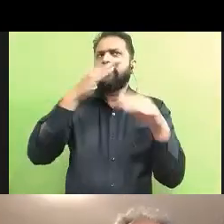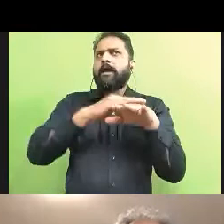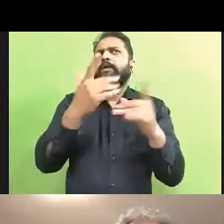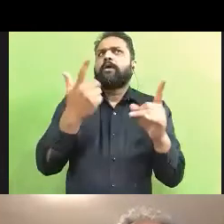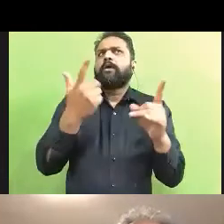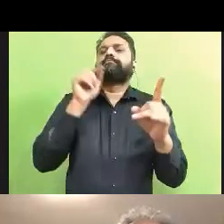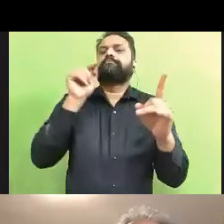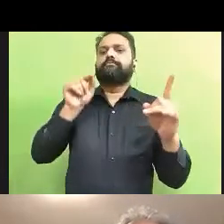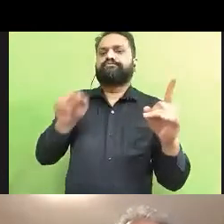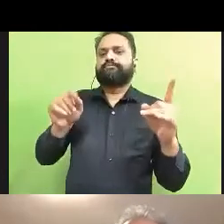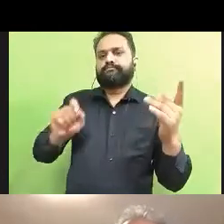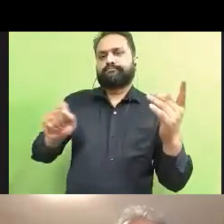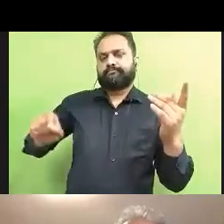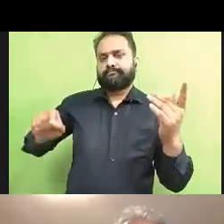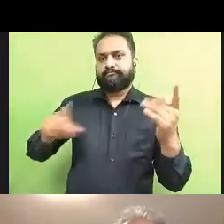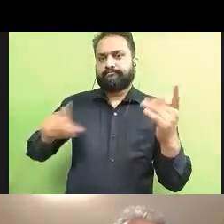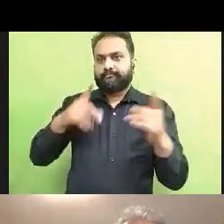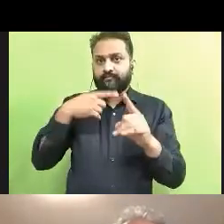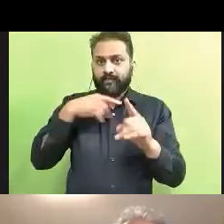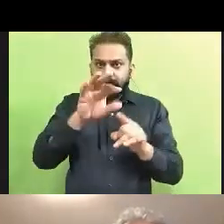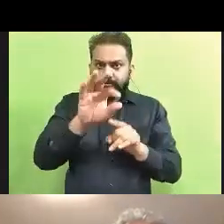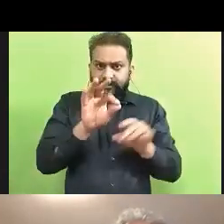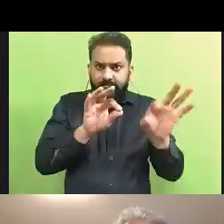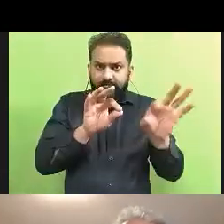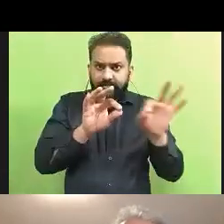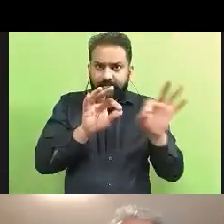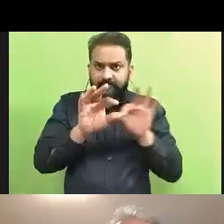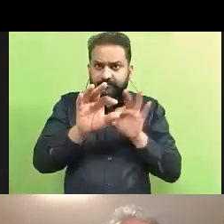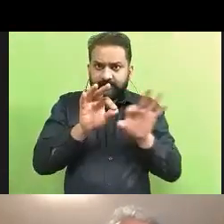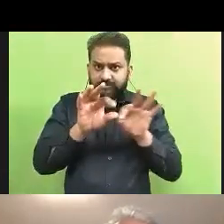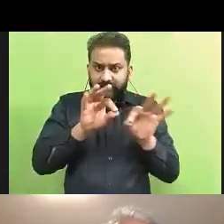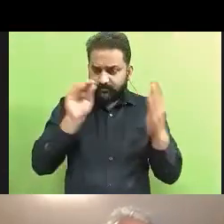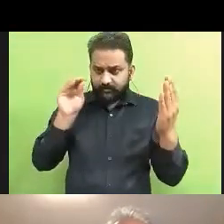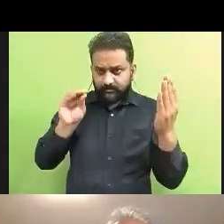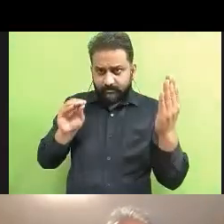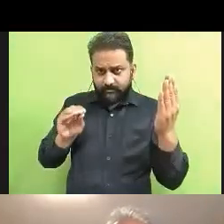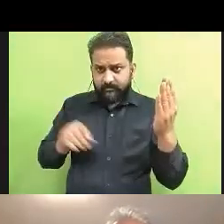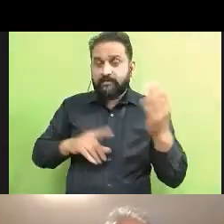once you start picking up all those things then later on you will find that you have picked up